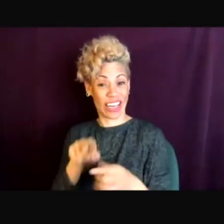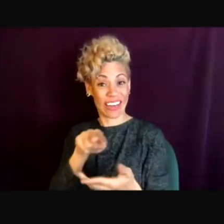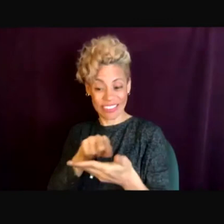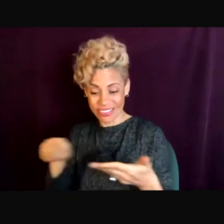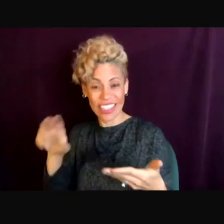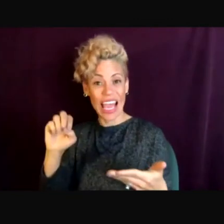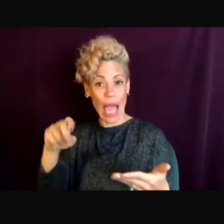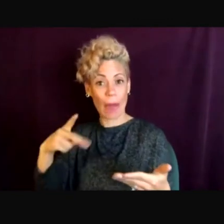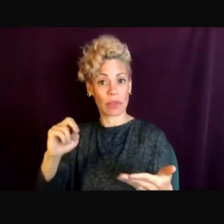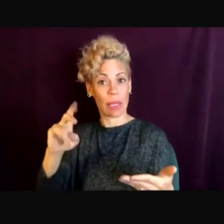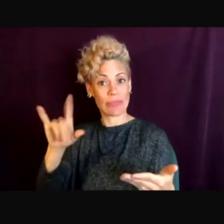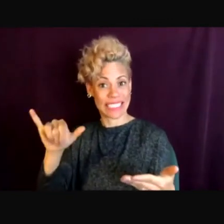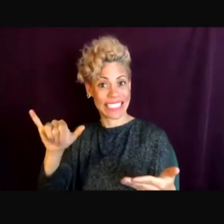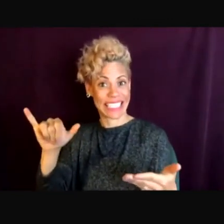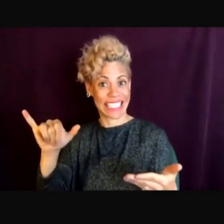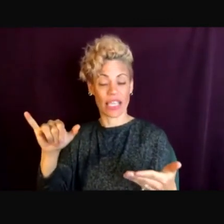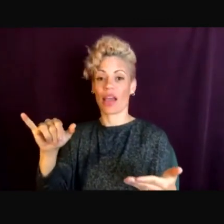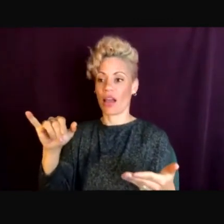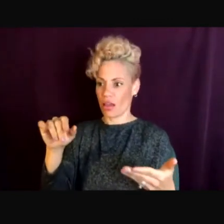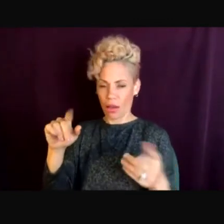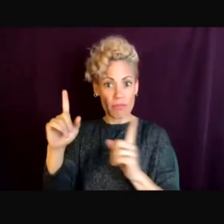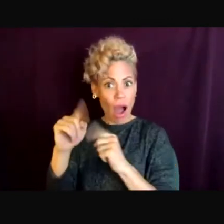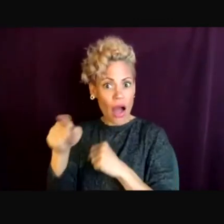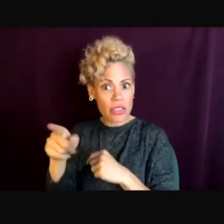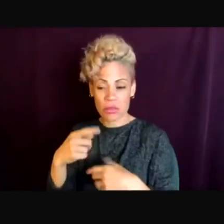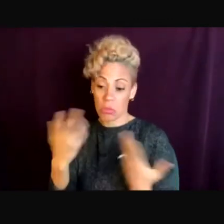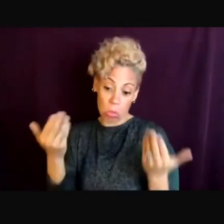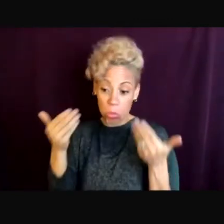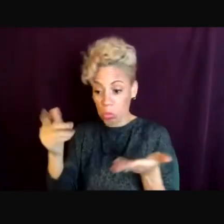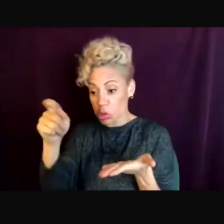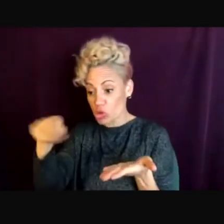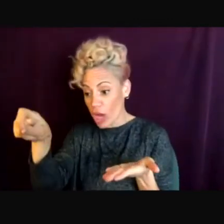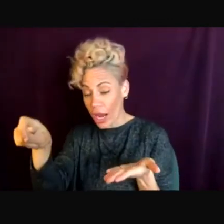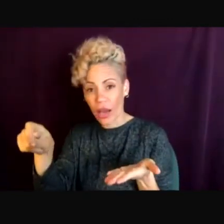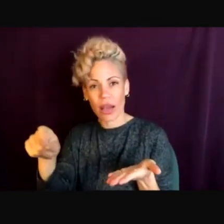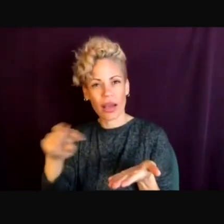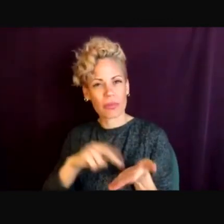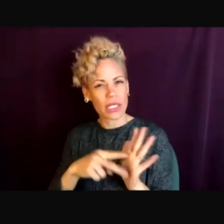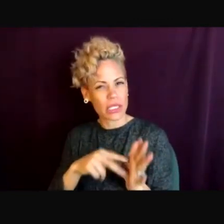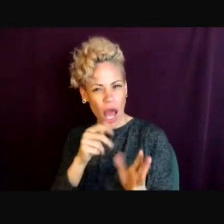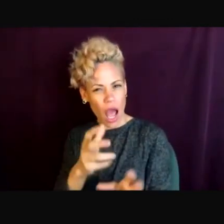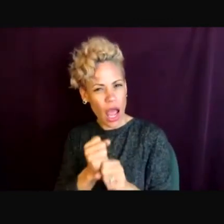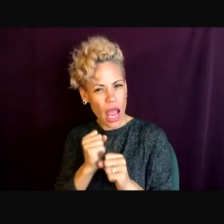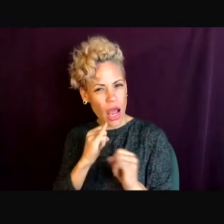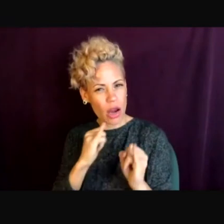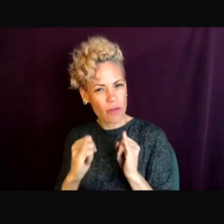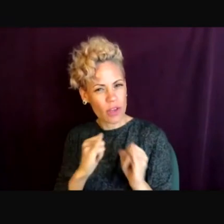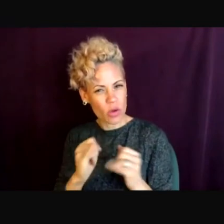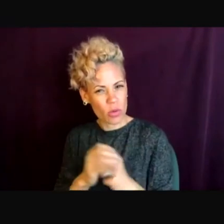And I always checked it. And so I didn't get an interview. After a while, I started to realize